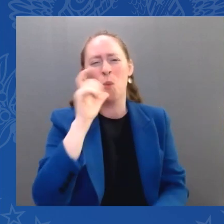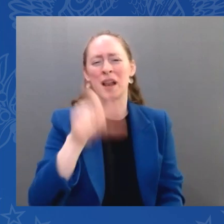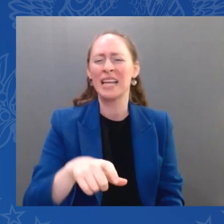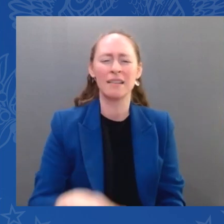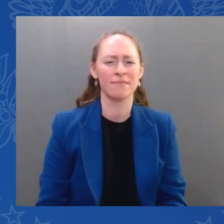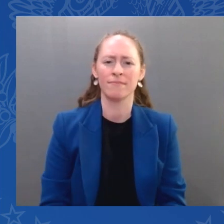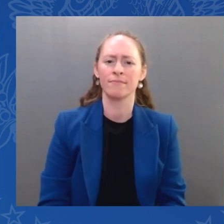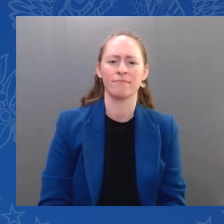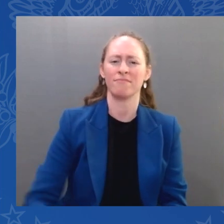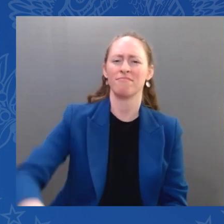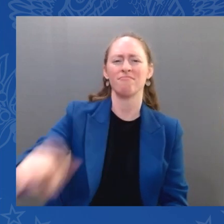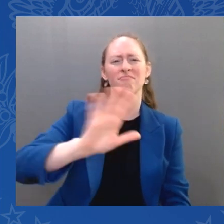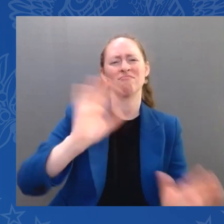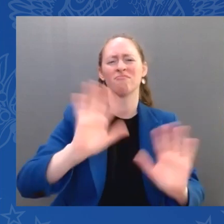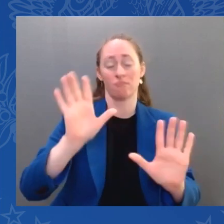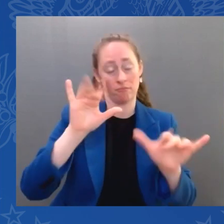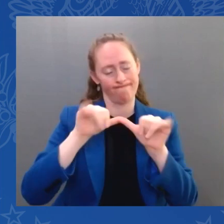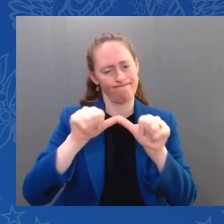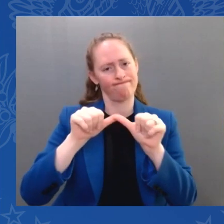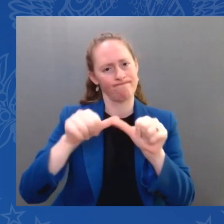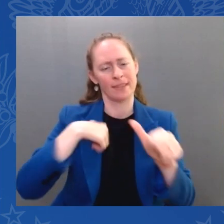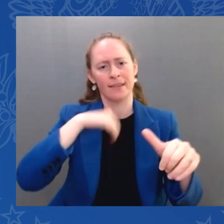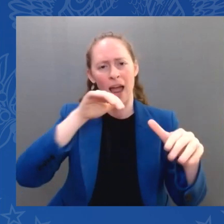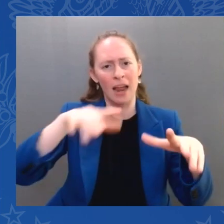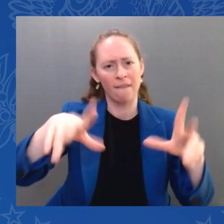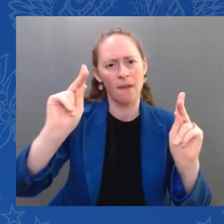Here's another thing we should do: We should have safe storage laws,